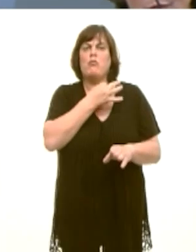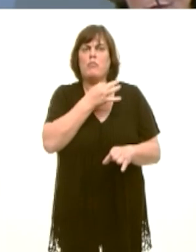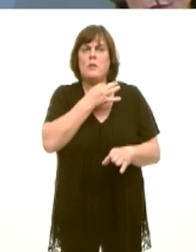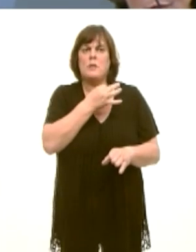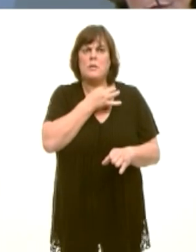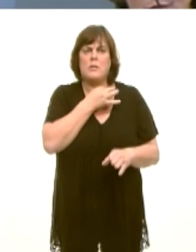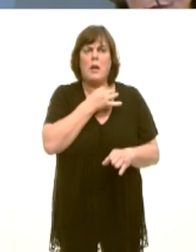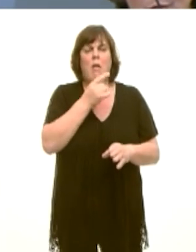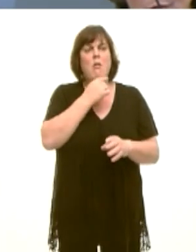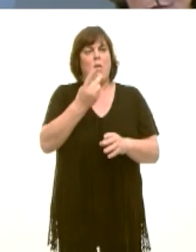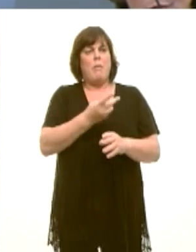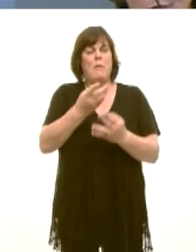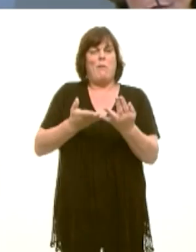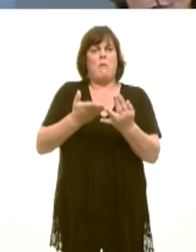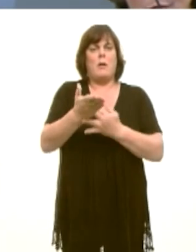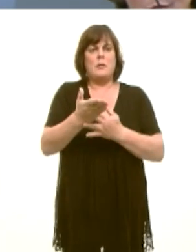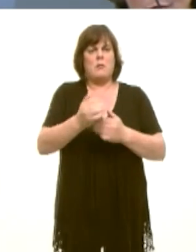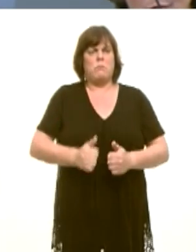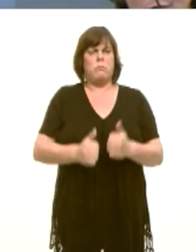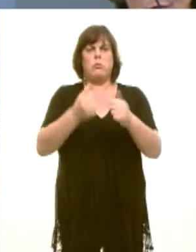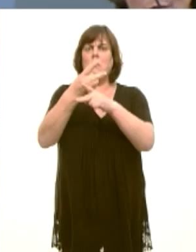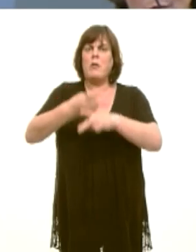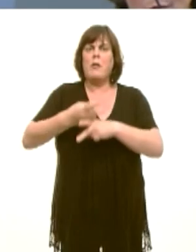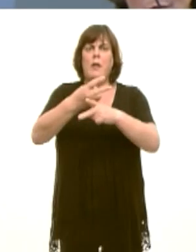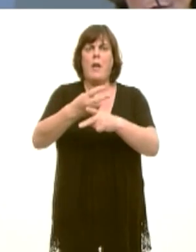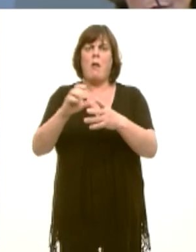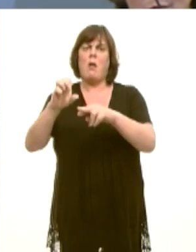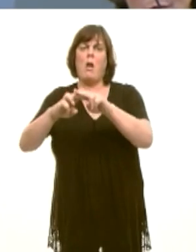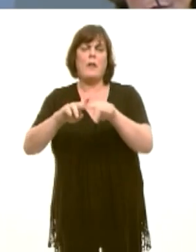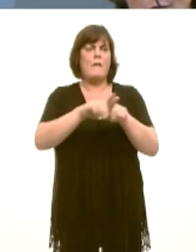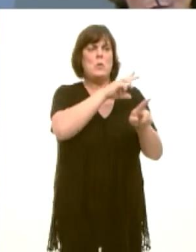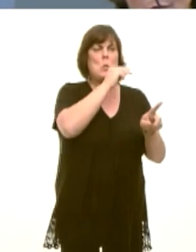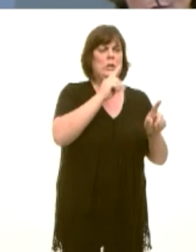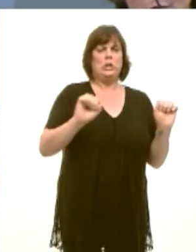UHW and Morriston Hospital. But, the lead cardiologist there was pointing out specifically